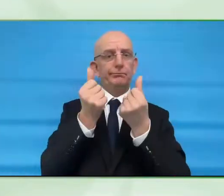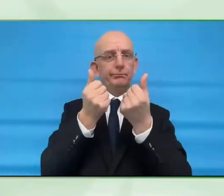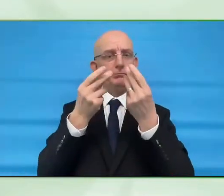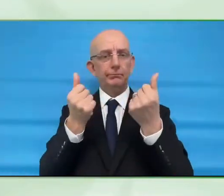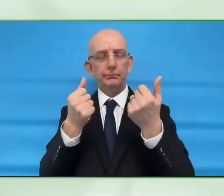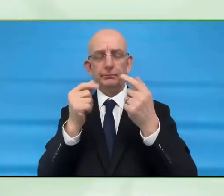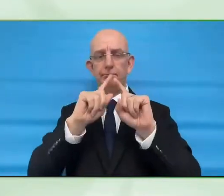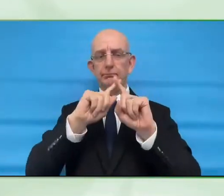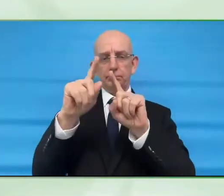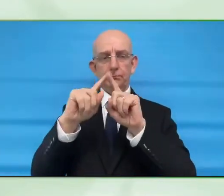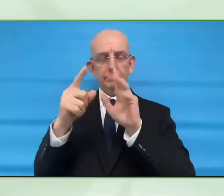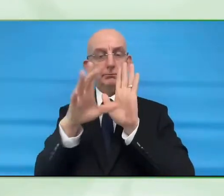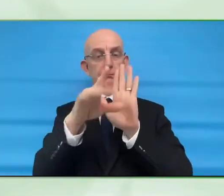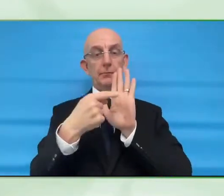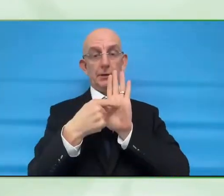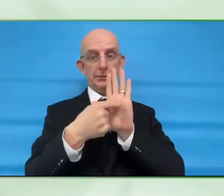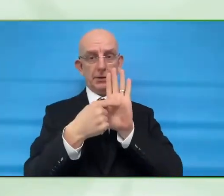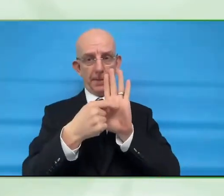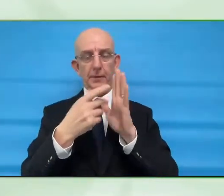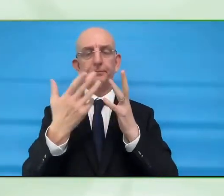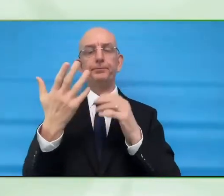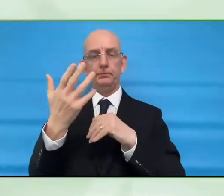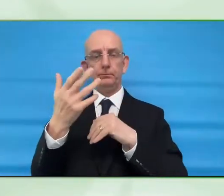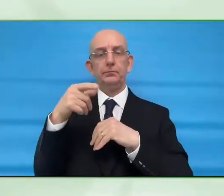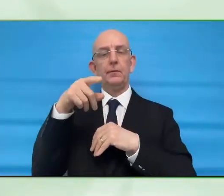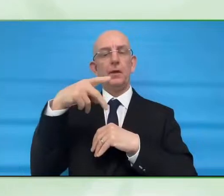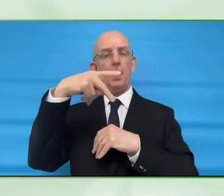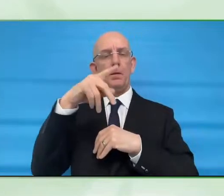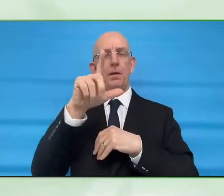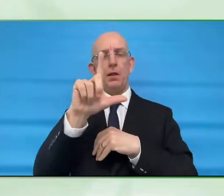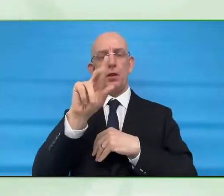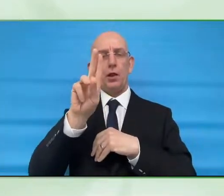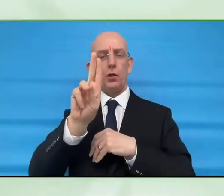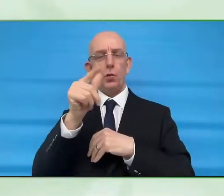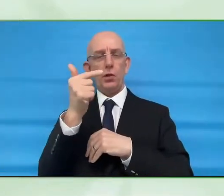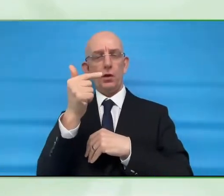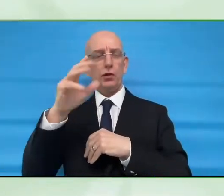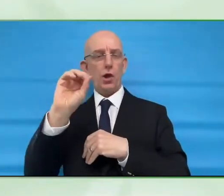We can see craters, a mountain.